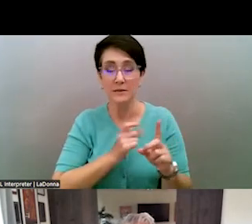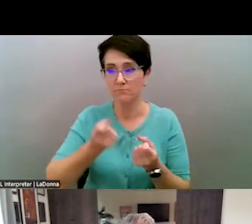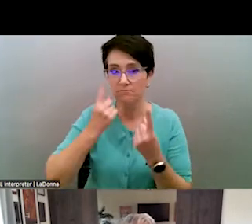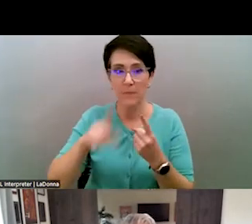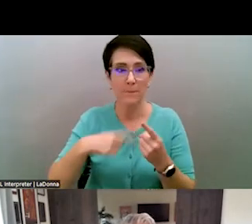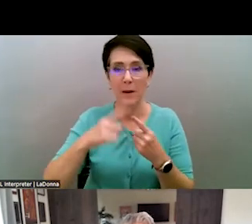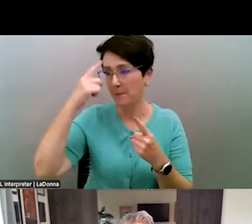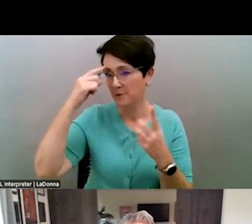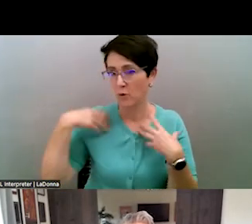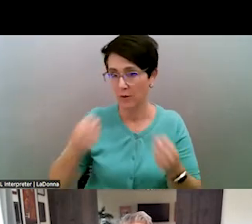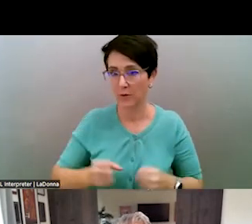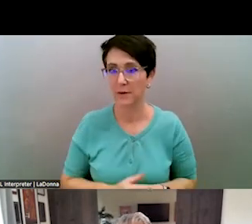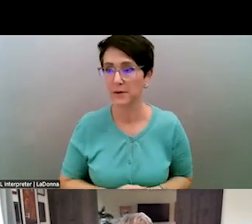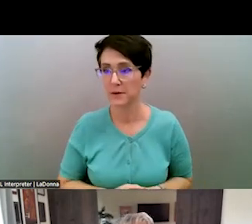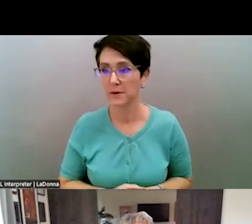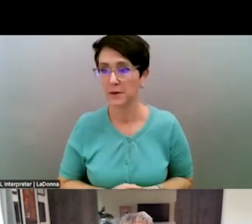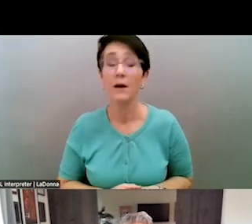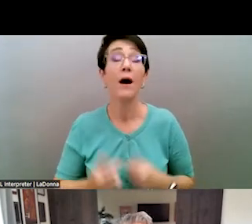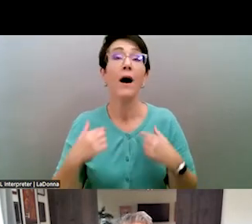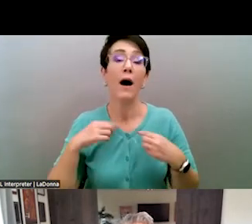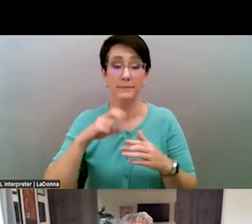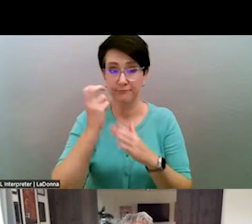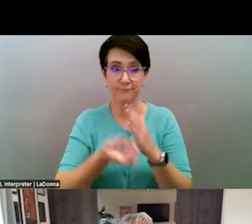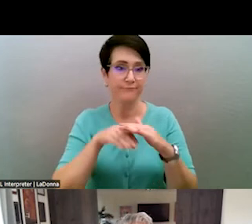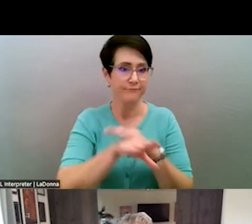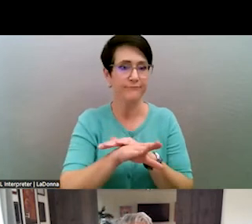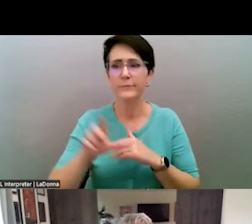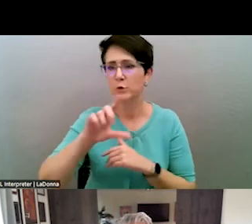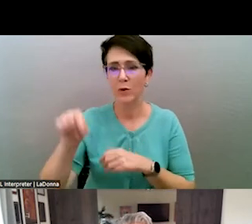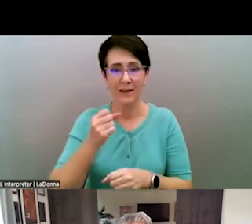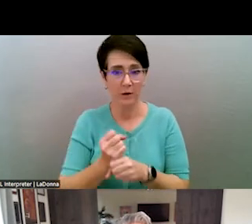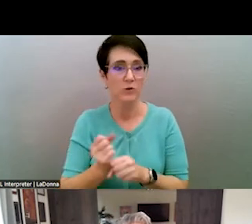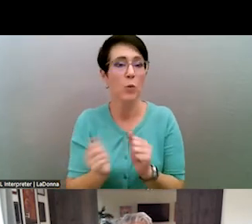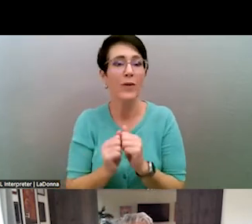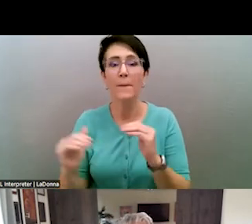FOR THE LAST, I GOT INTO THE FIELD, ALMOST, 20 YEARS AGO THROUGH PEER SUPPORT IN ARIZONA. WENT